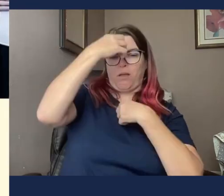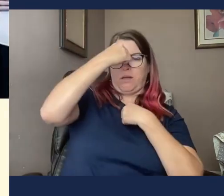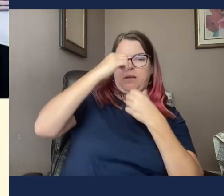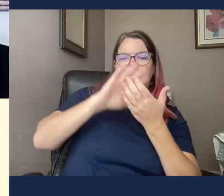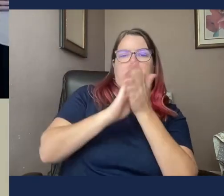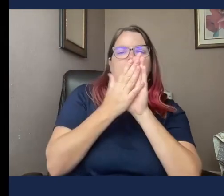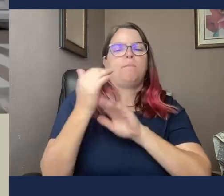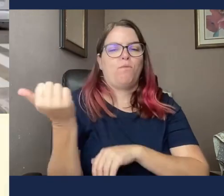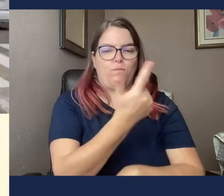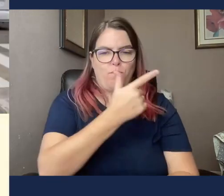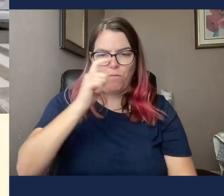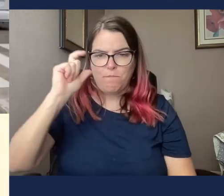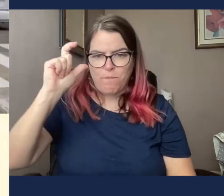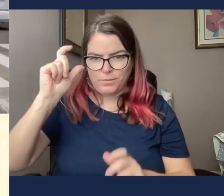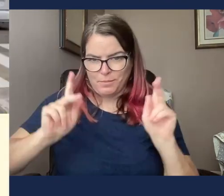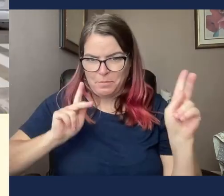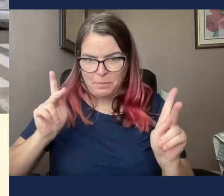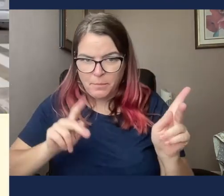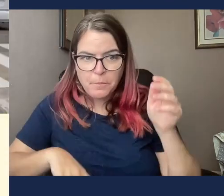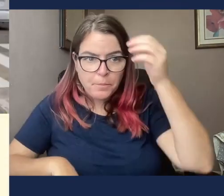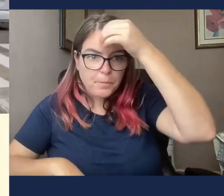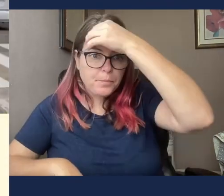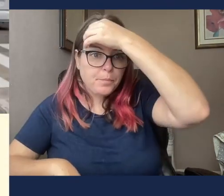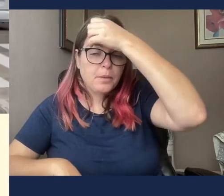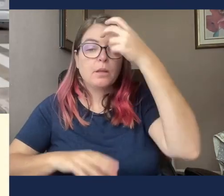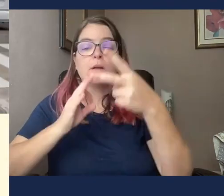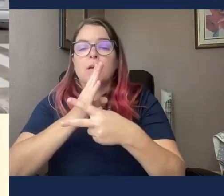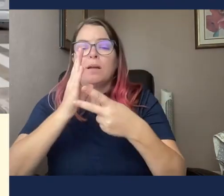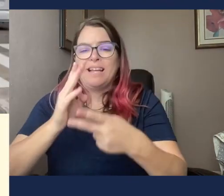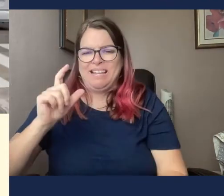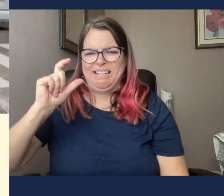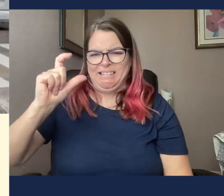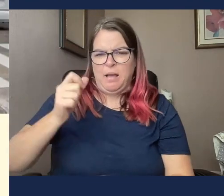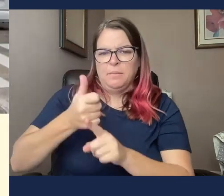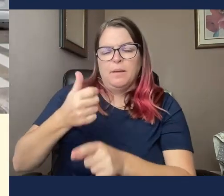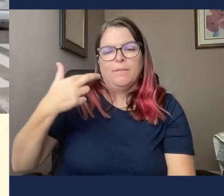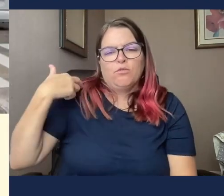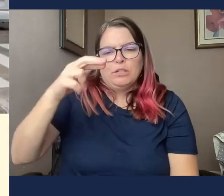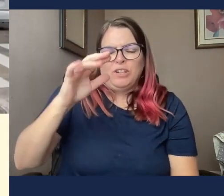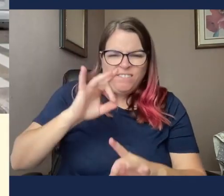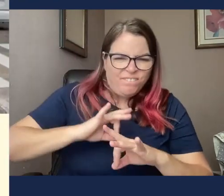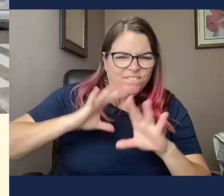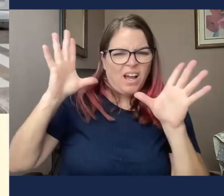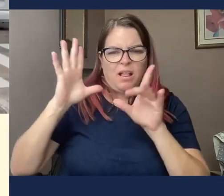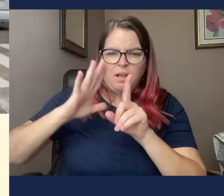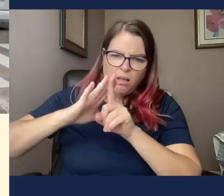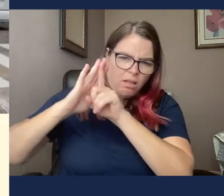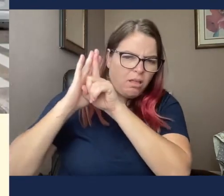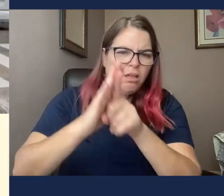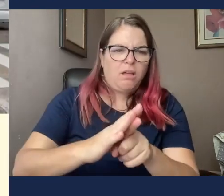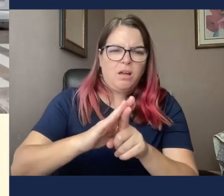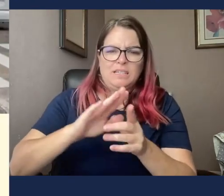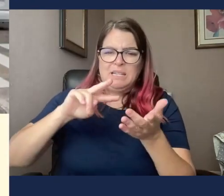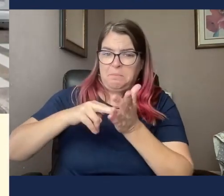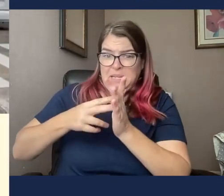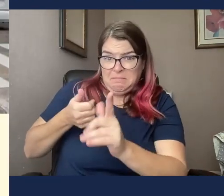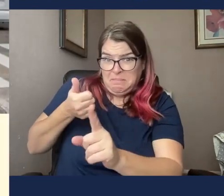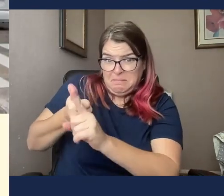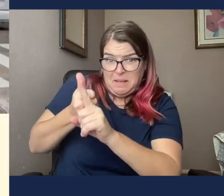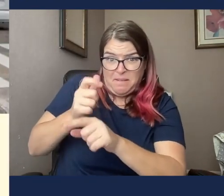isslam is culturally incompatible with western society. Therefore Muslims are viewed as not belonging. The second is that Islam is a